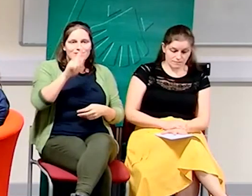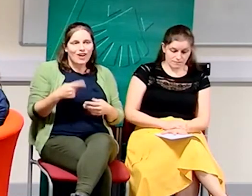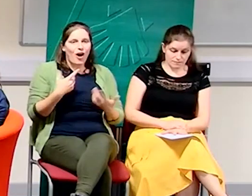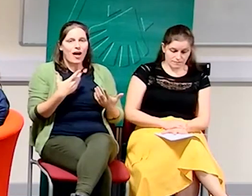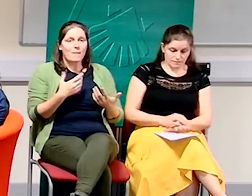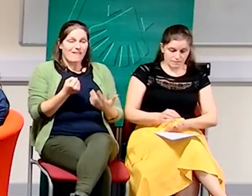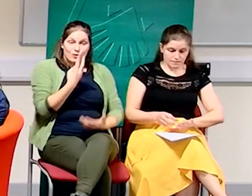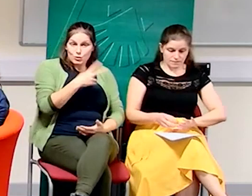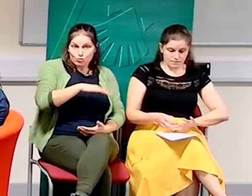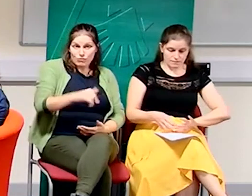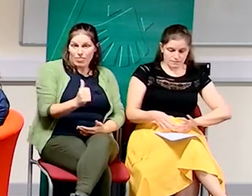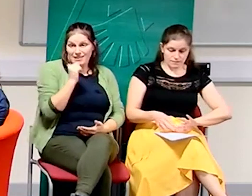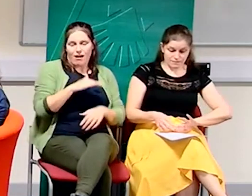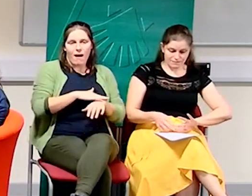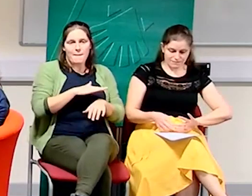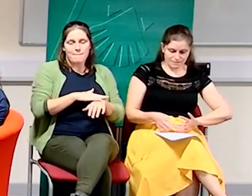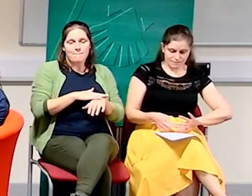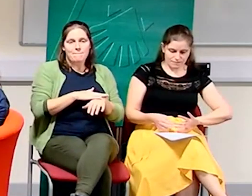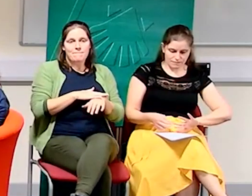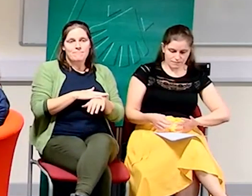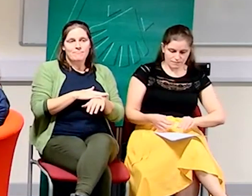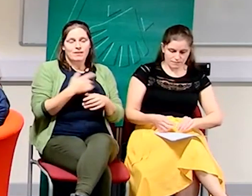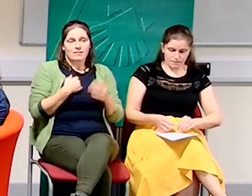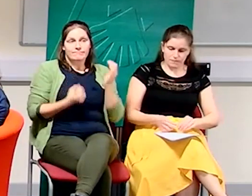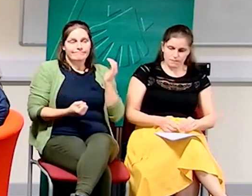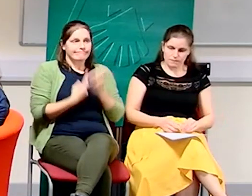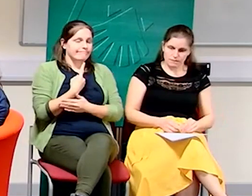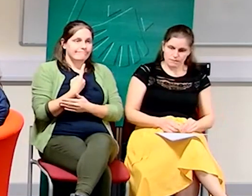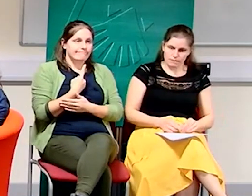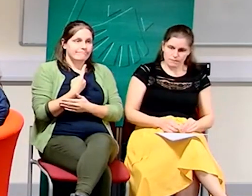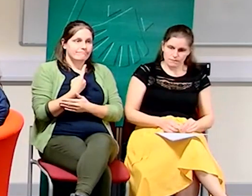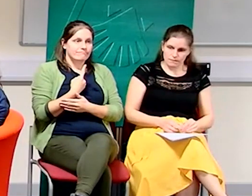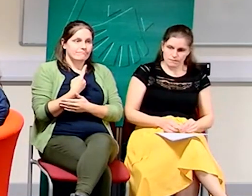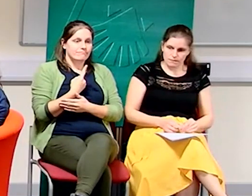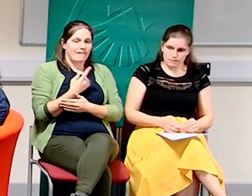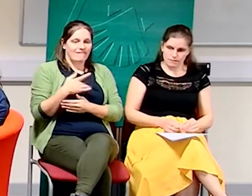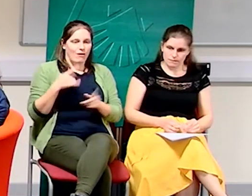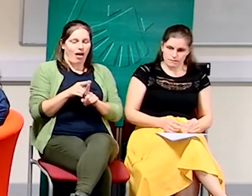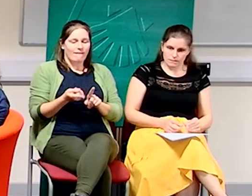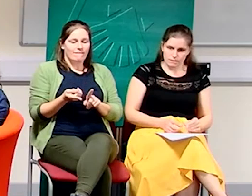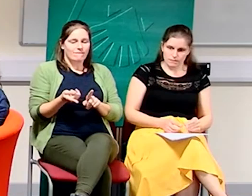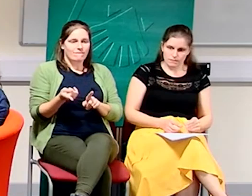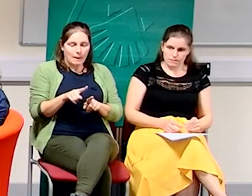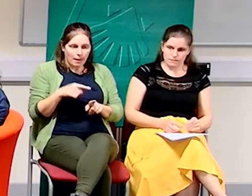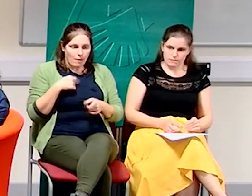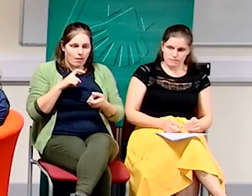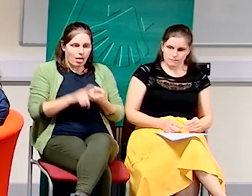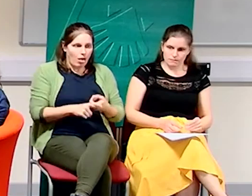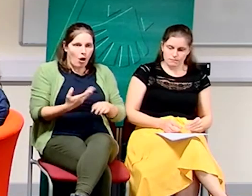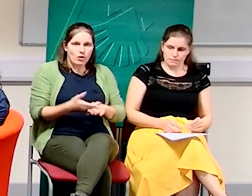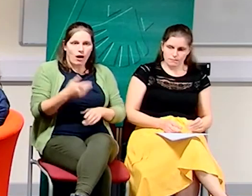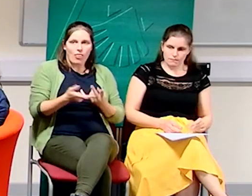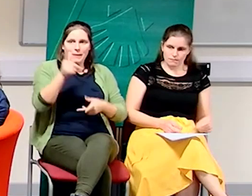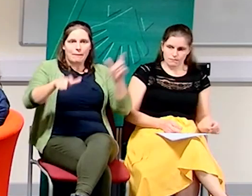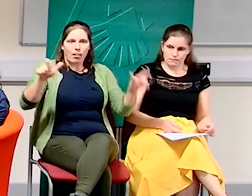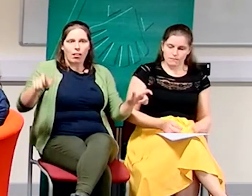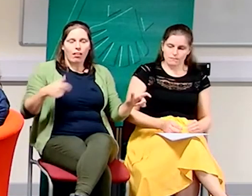children at the time and then suddenly on a flip of a coin I'm relying on people I'm being Reliant